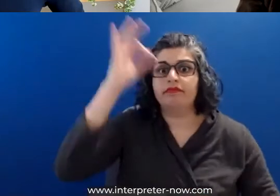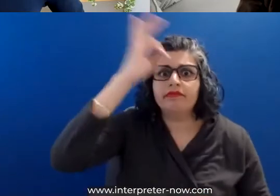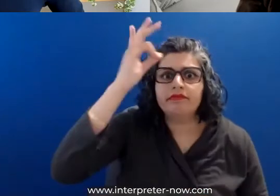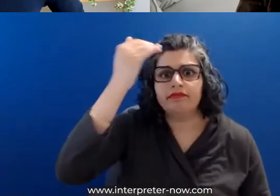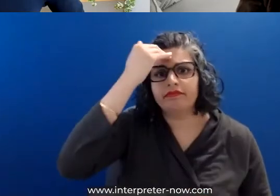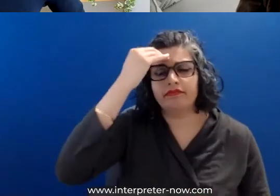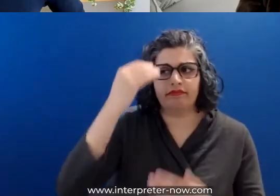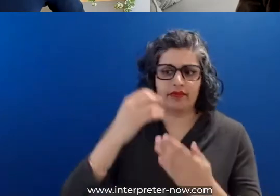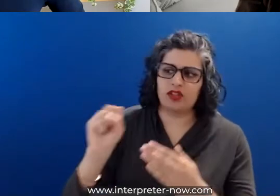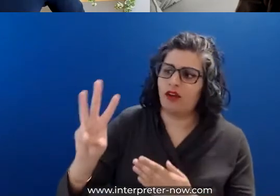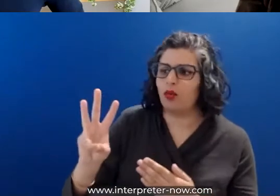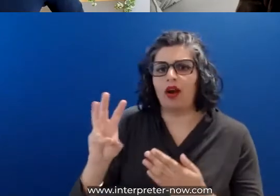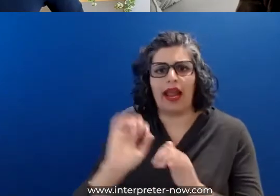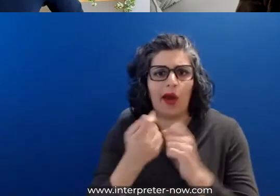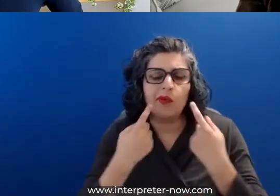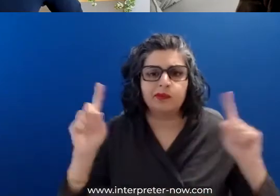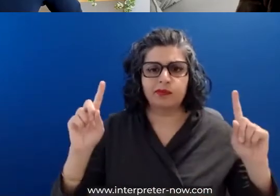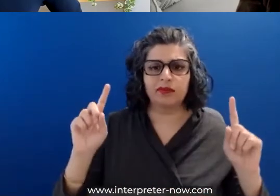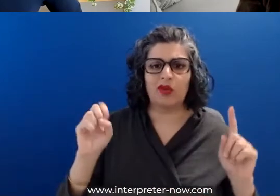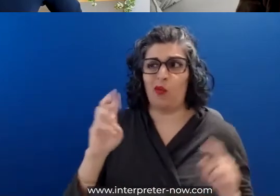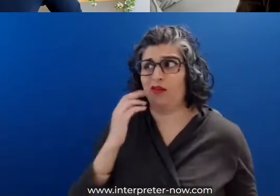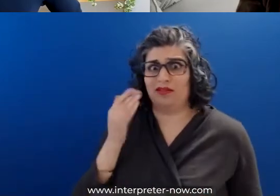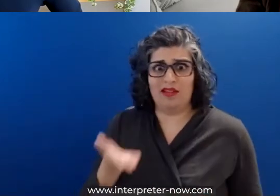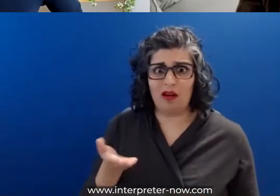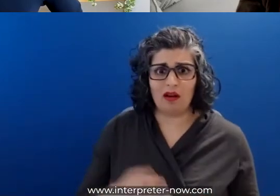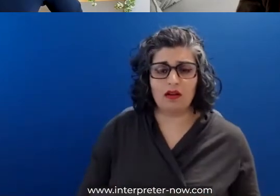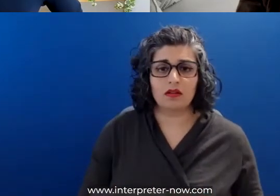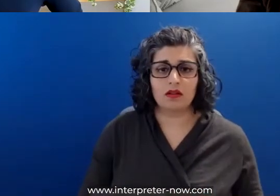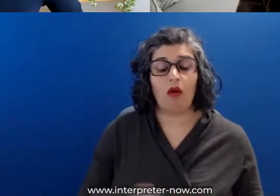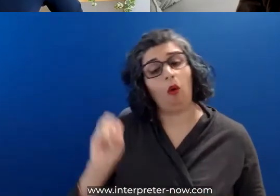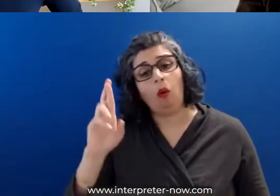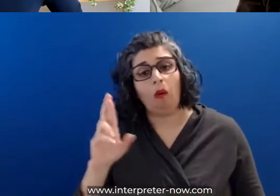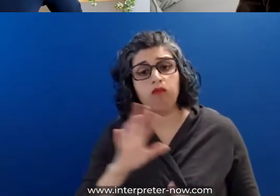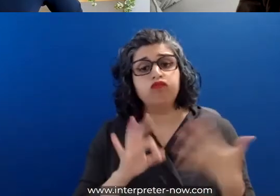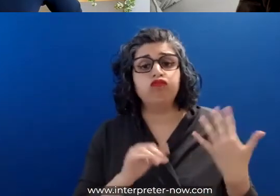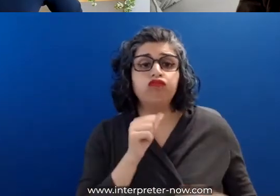it functions, or of the mere fact of its existence, or by choice of choosing not to disclose or